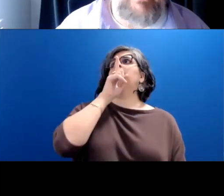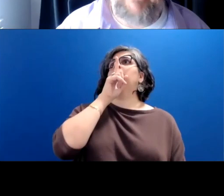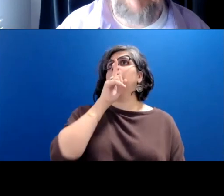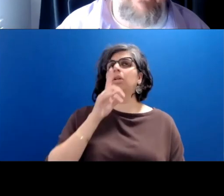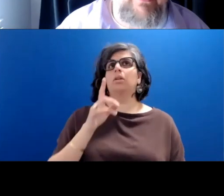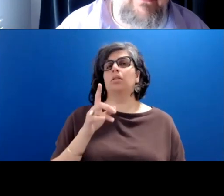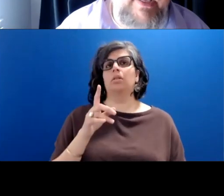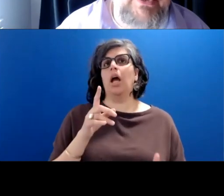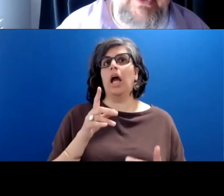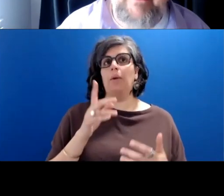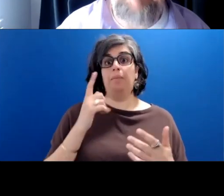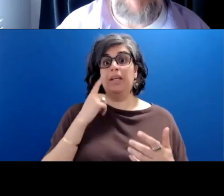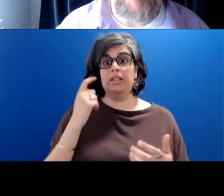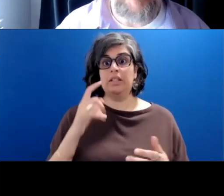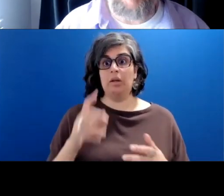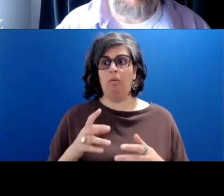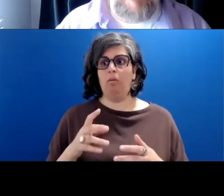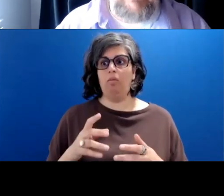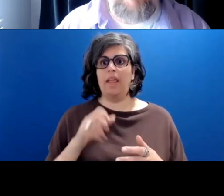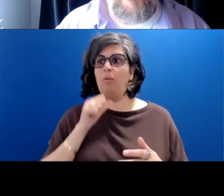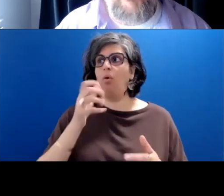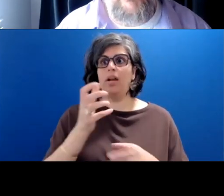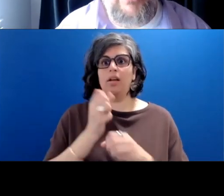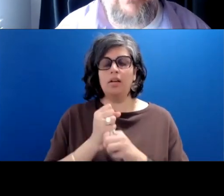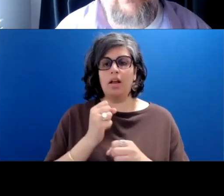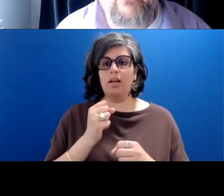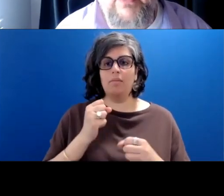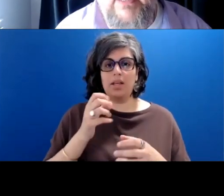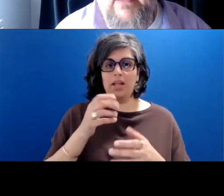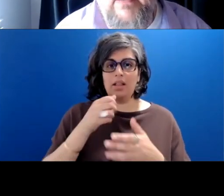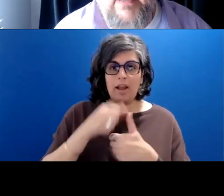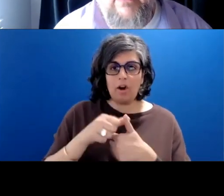Or "I'm not going to mention," like the photo on the screen